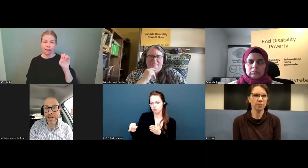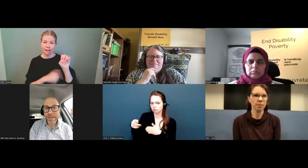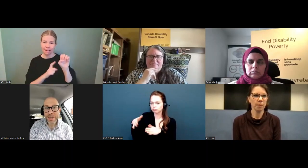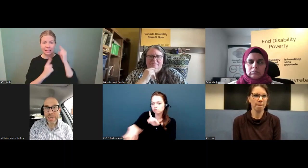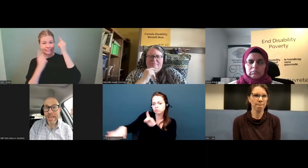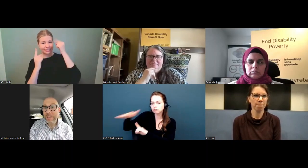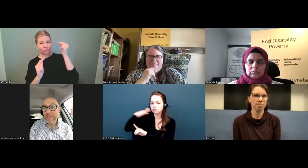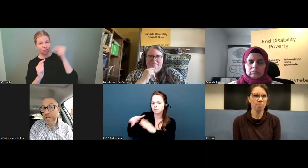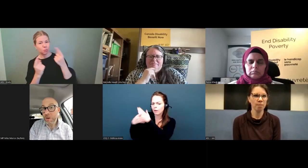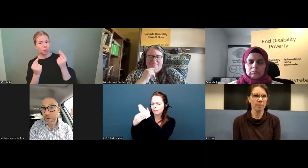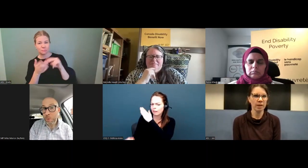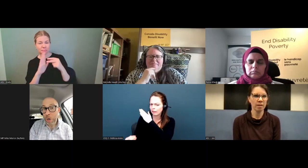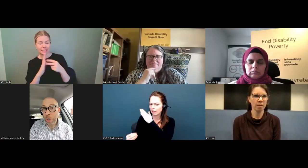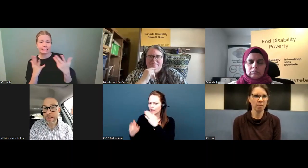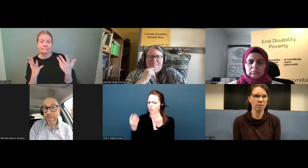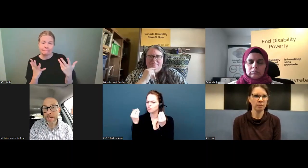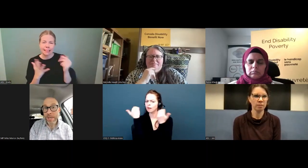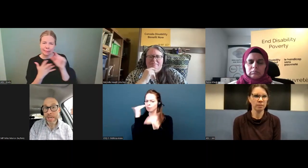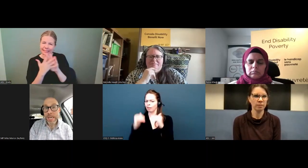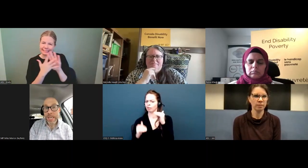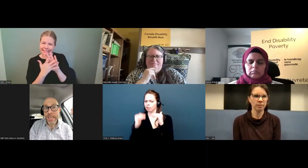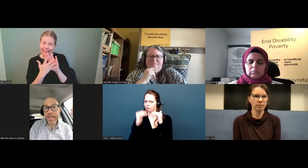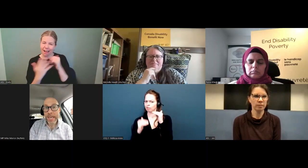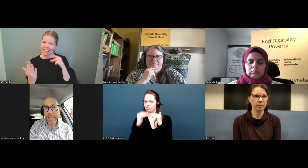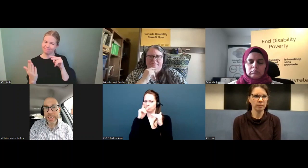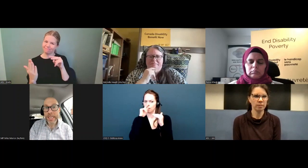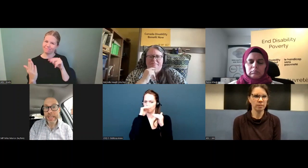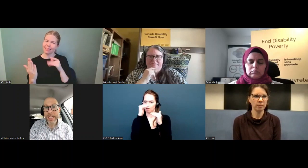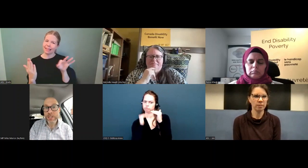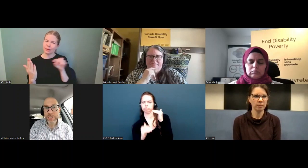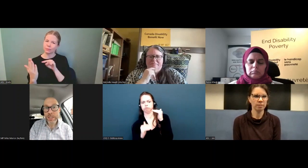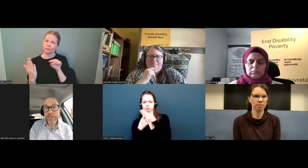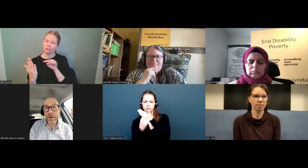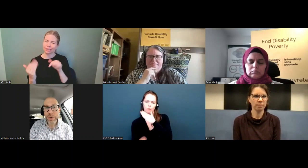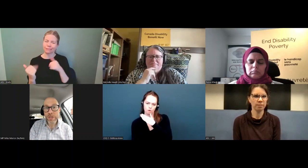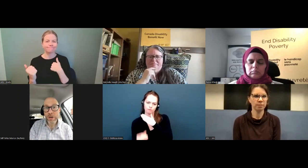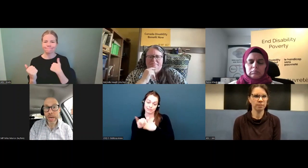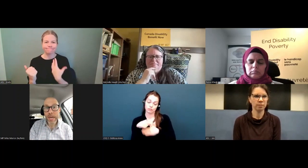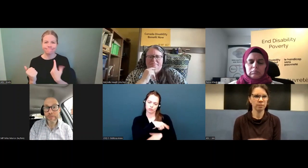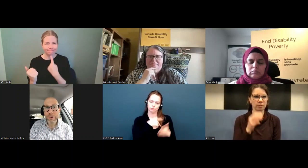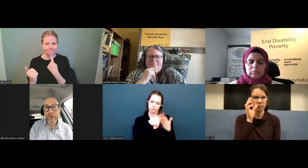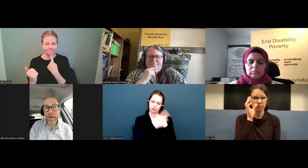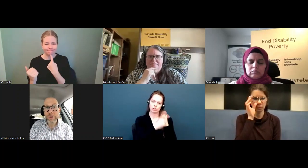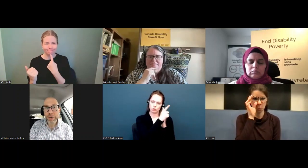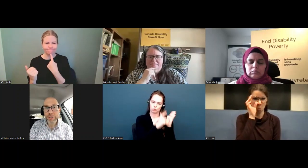IT IS A DISAPPOINTMENT TO ME THAT IN THE LEGISLATION WE DON'T HAVE A GREATER ASSURANCE.